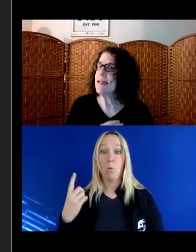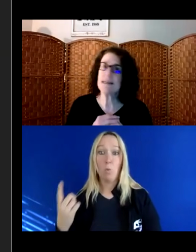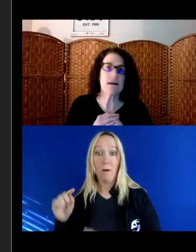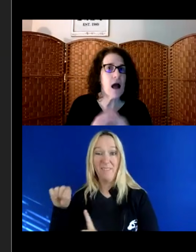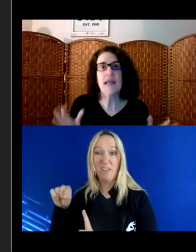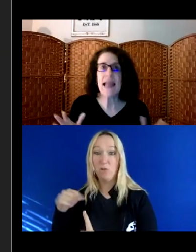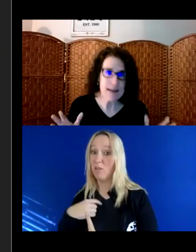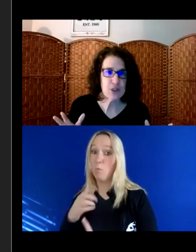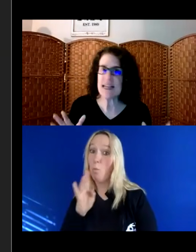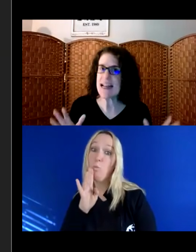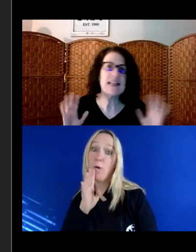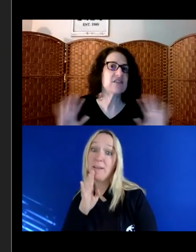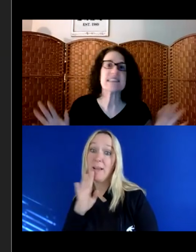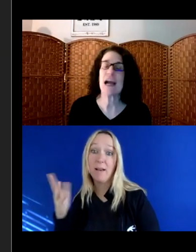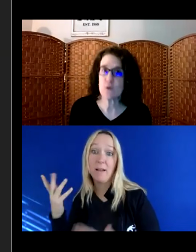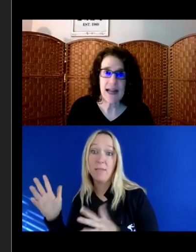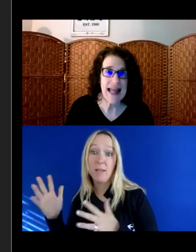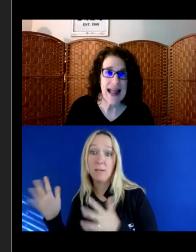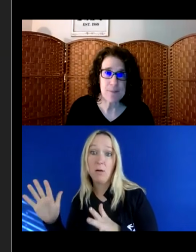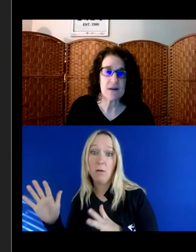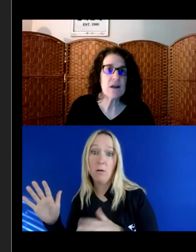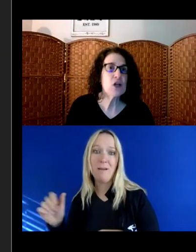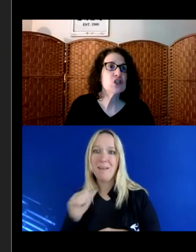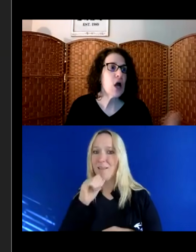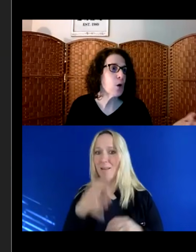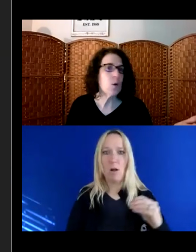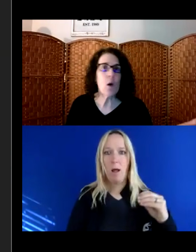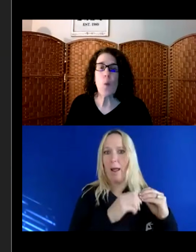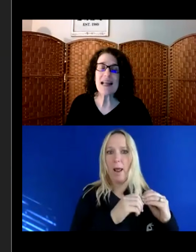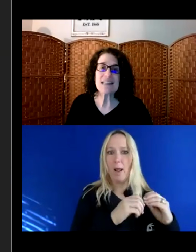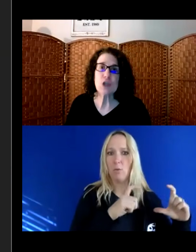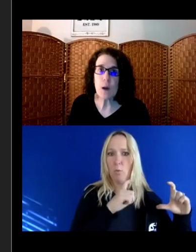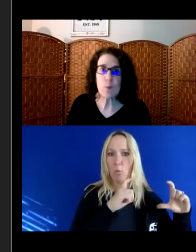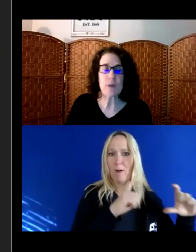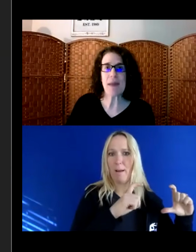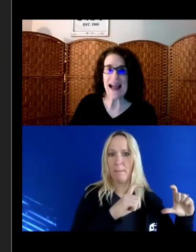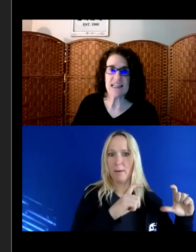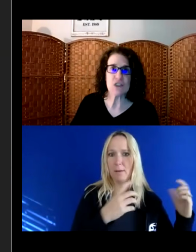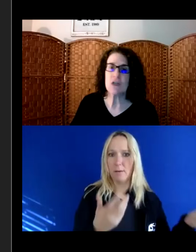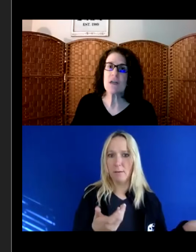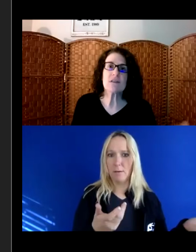It did not caption any of the sounds that happened. So, when I showed up with a package --